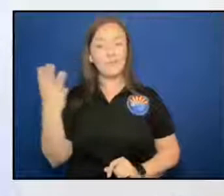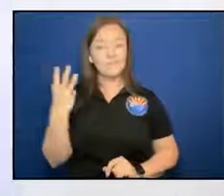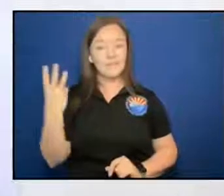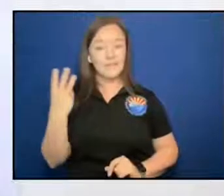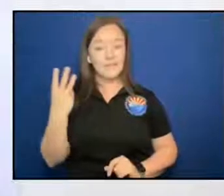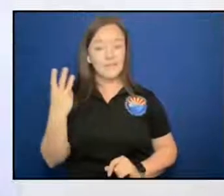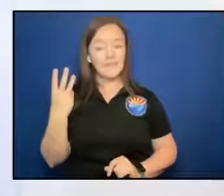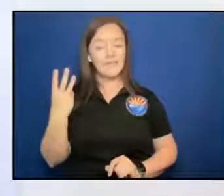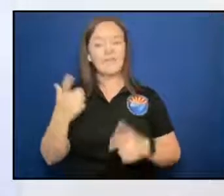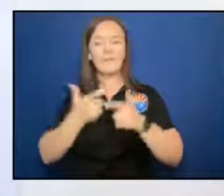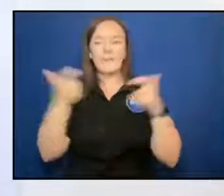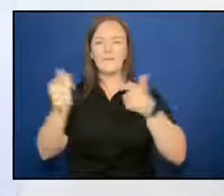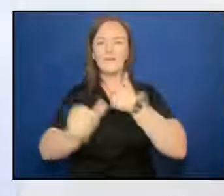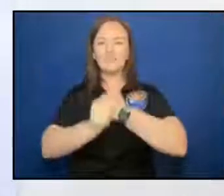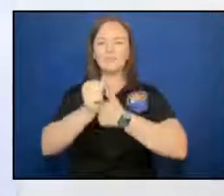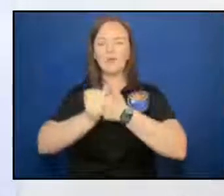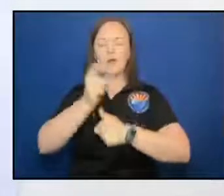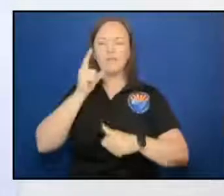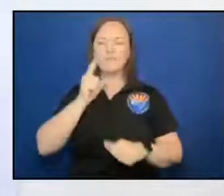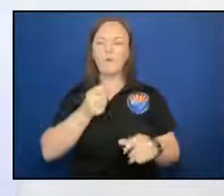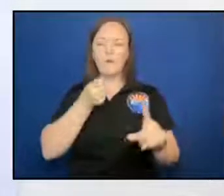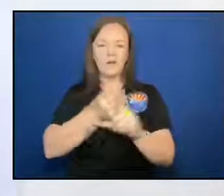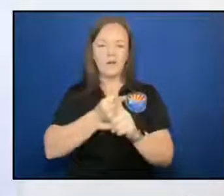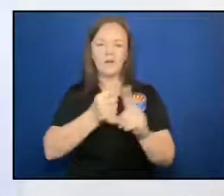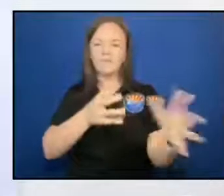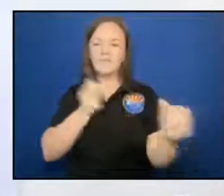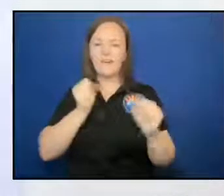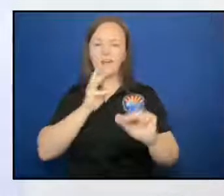THIS IS A PRECIPITATION FORECAST AND SO TODAY